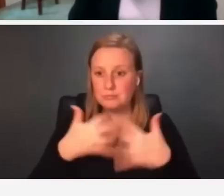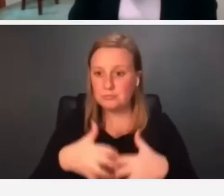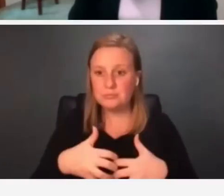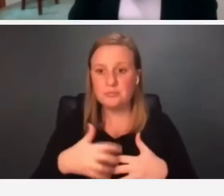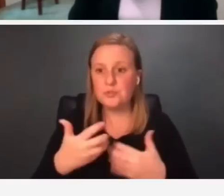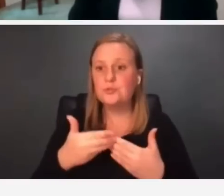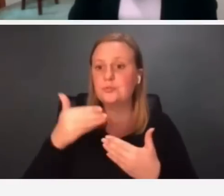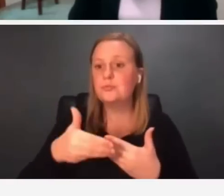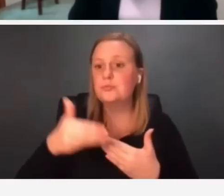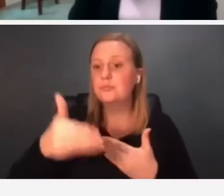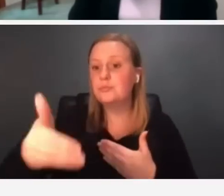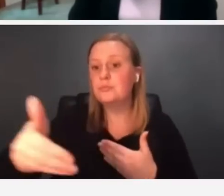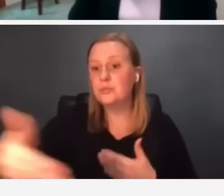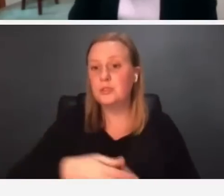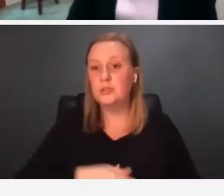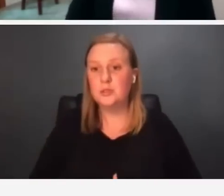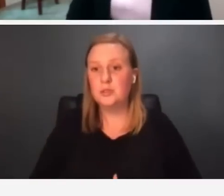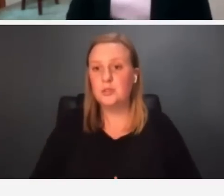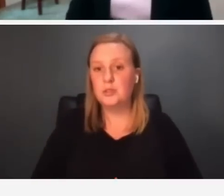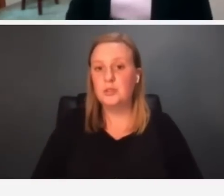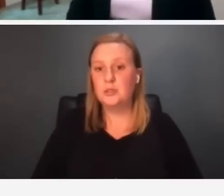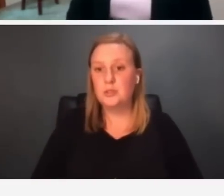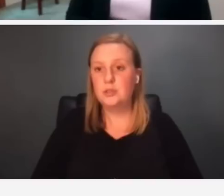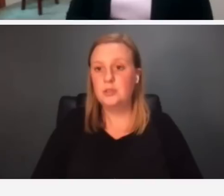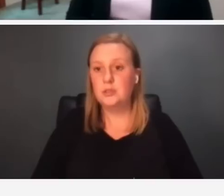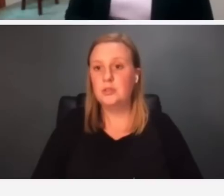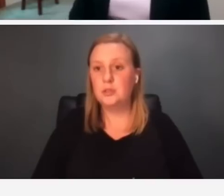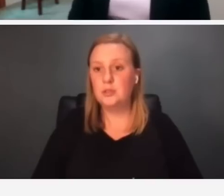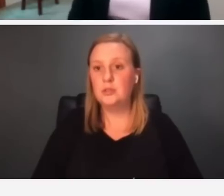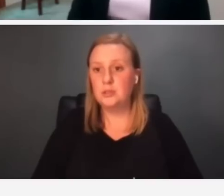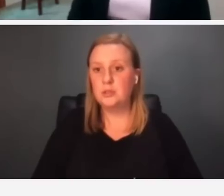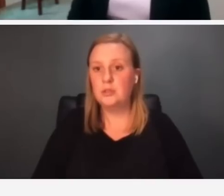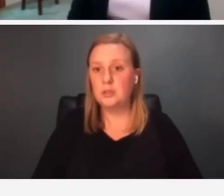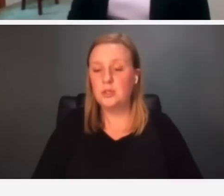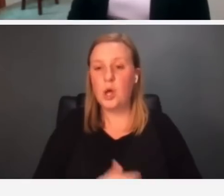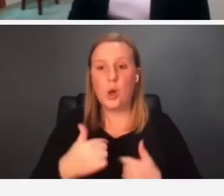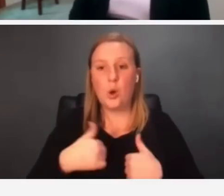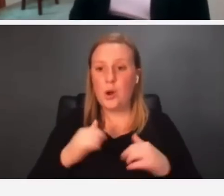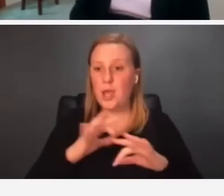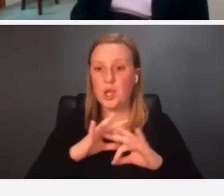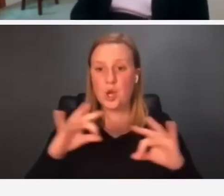We're not going to matters of corporations or business entities if you like under this framework.